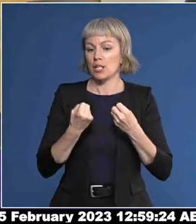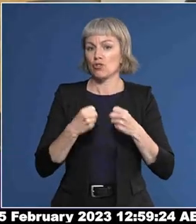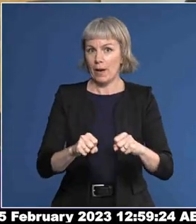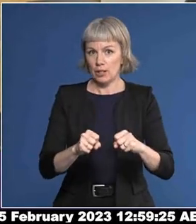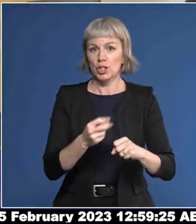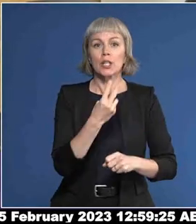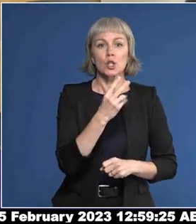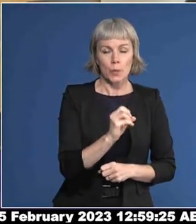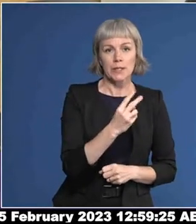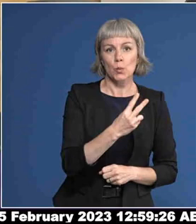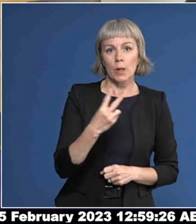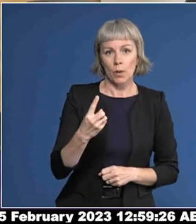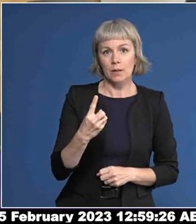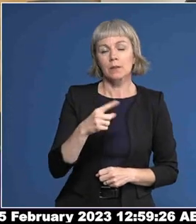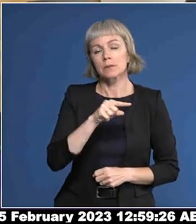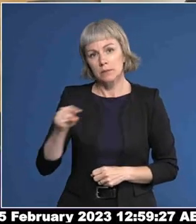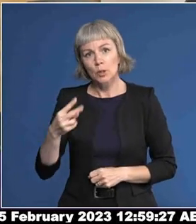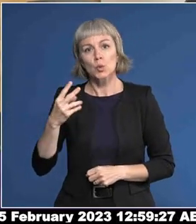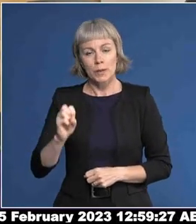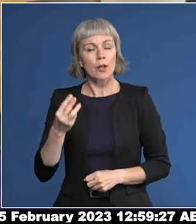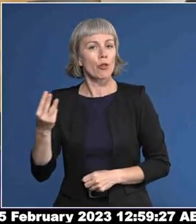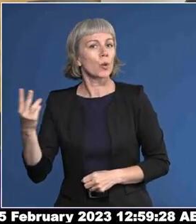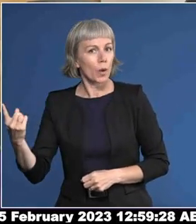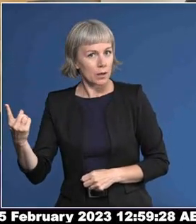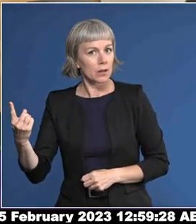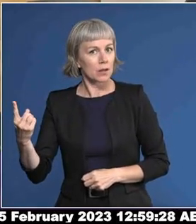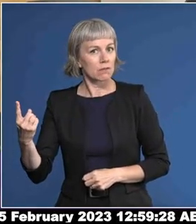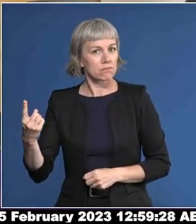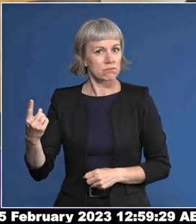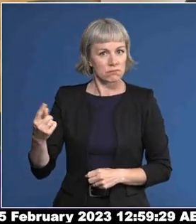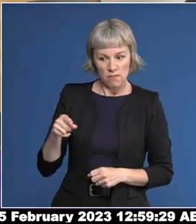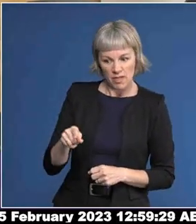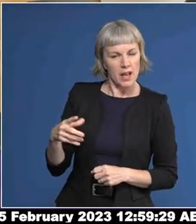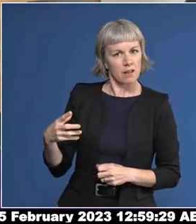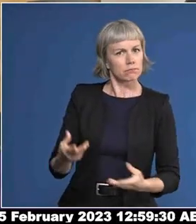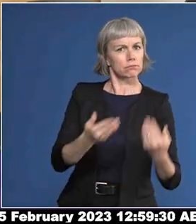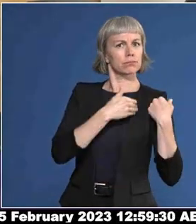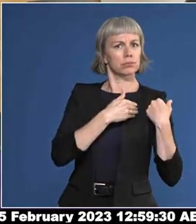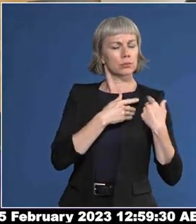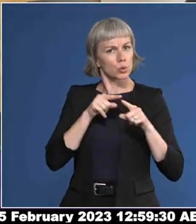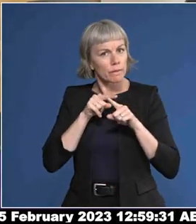And we heard evidence about the use of targeted action plans, meeting priority areas